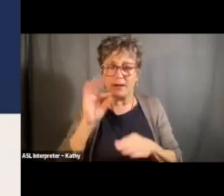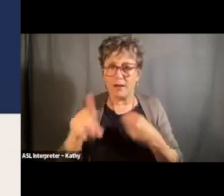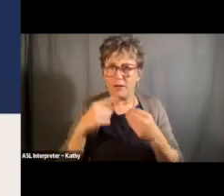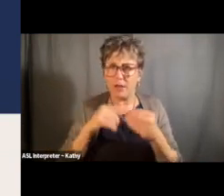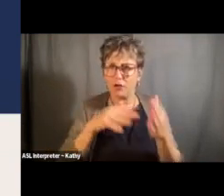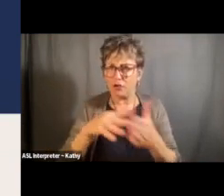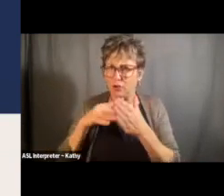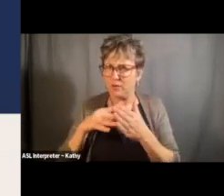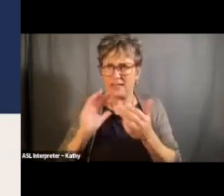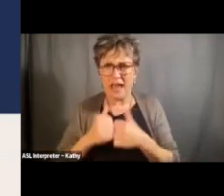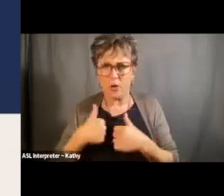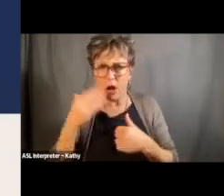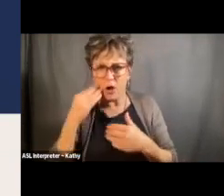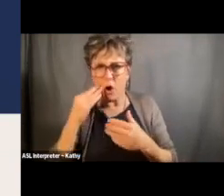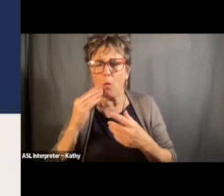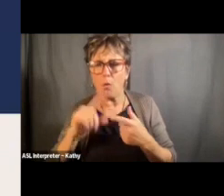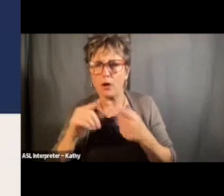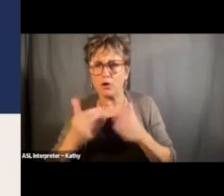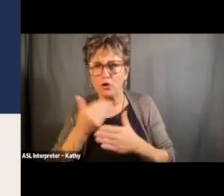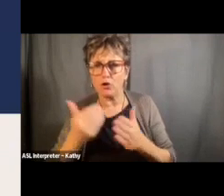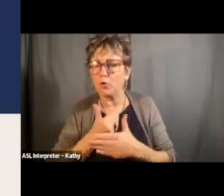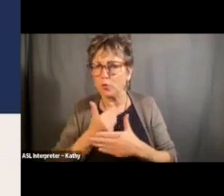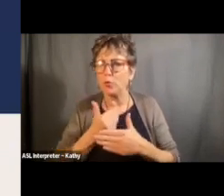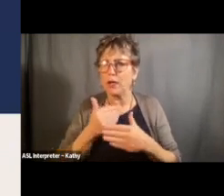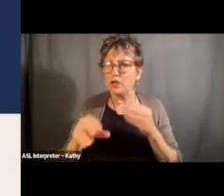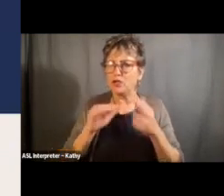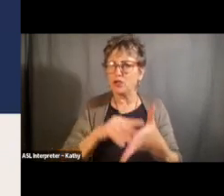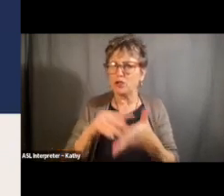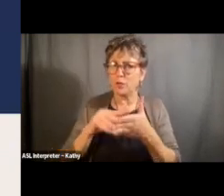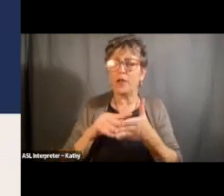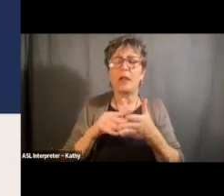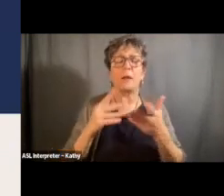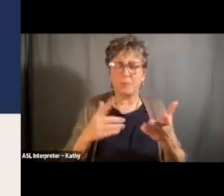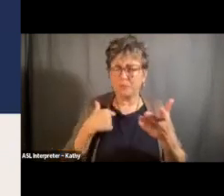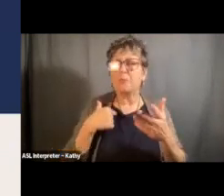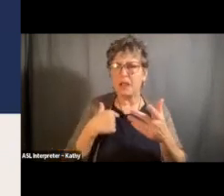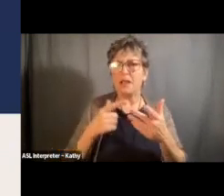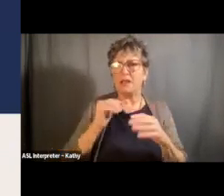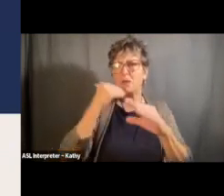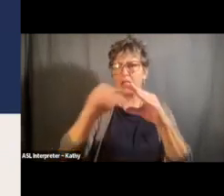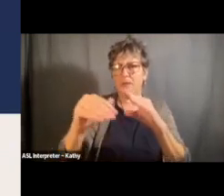Or when you log in at least once a year, you may see that there's new surveys that have been added.